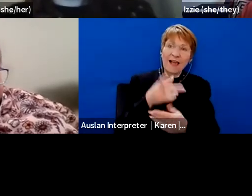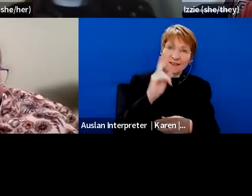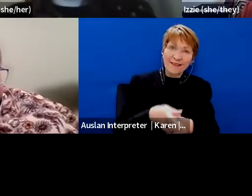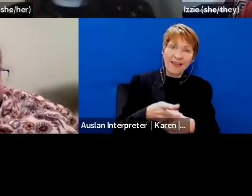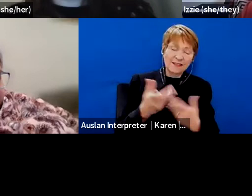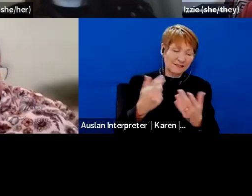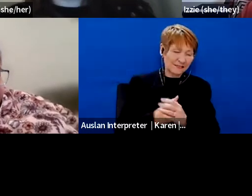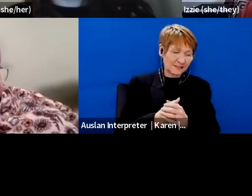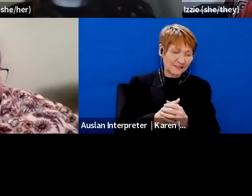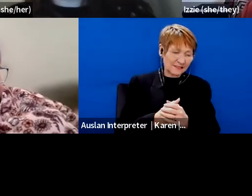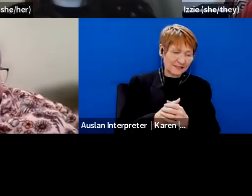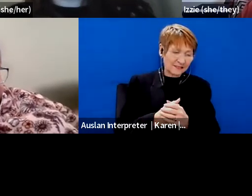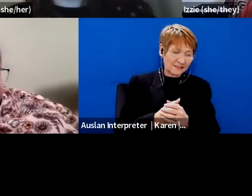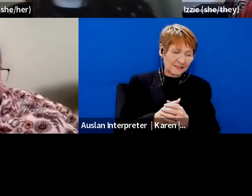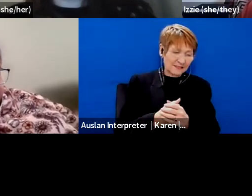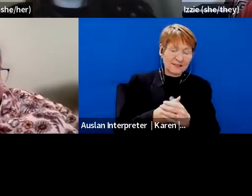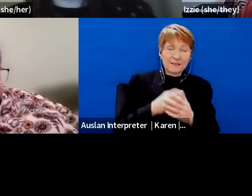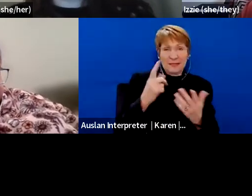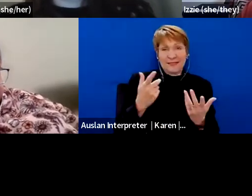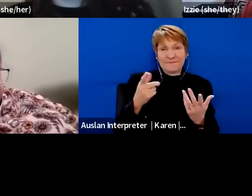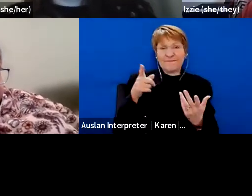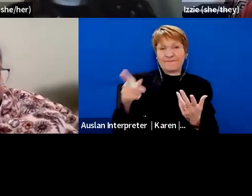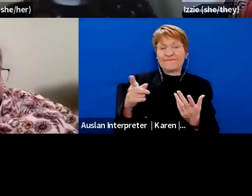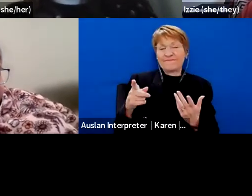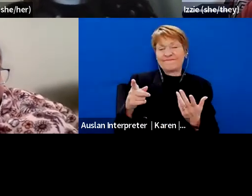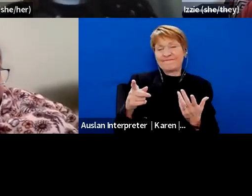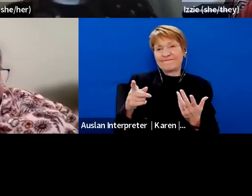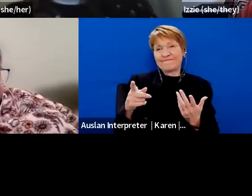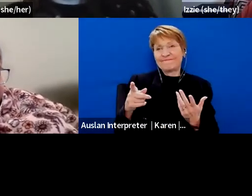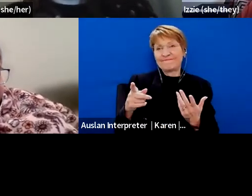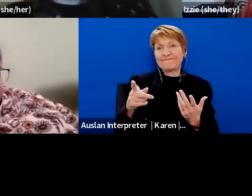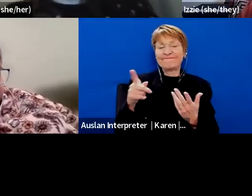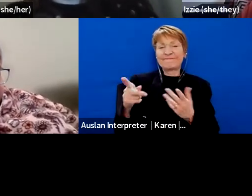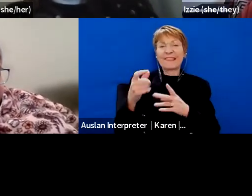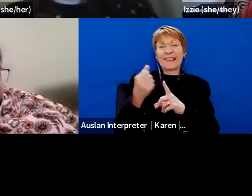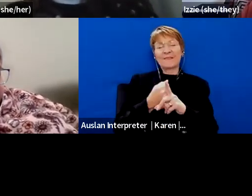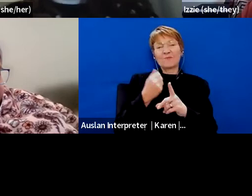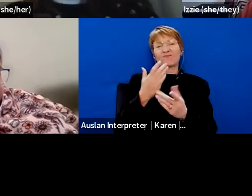After all the reports and things like that but they were really good in.